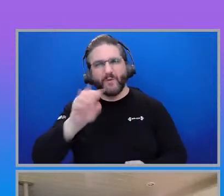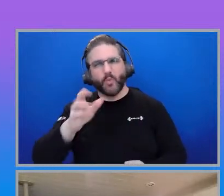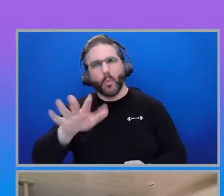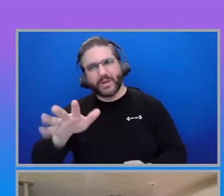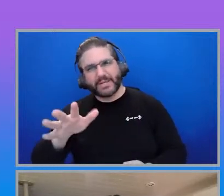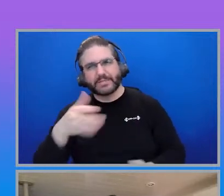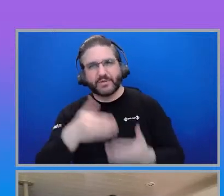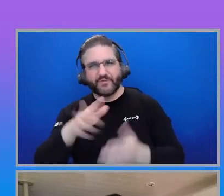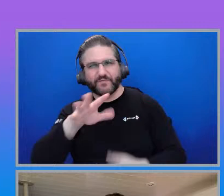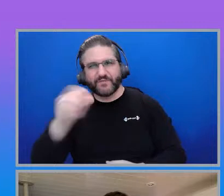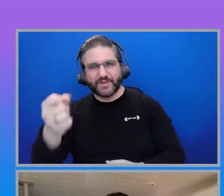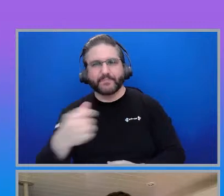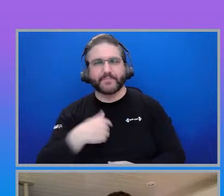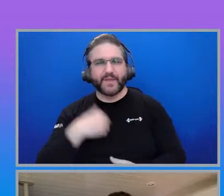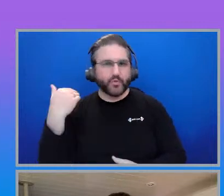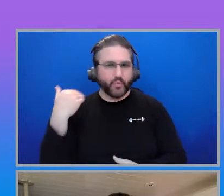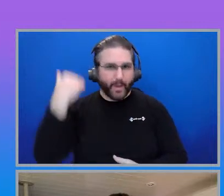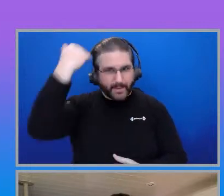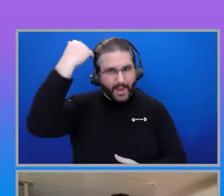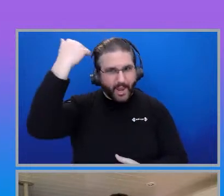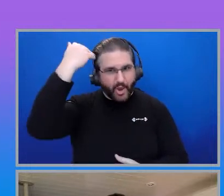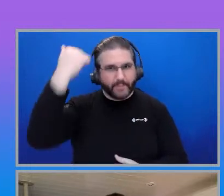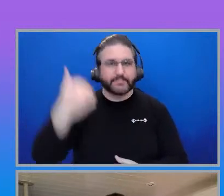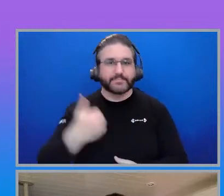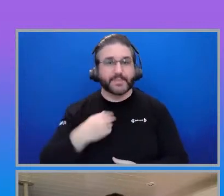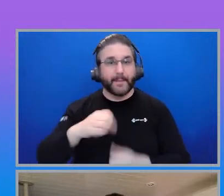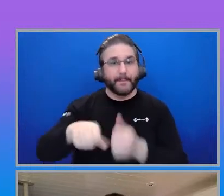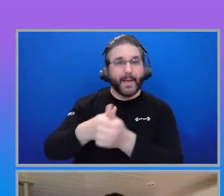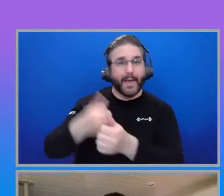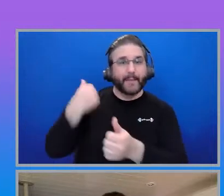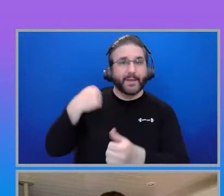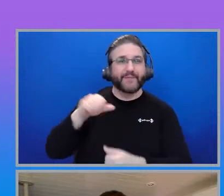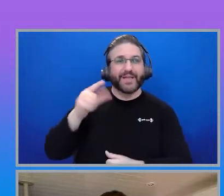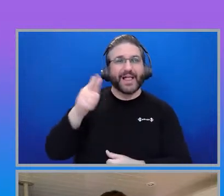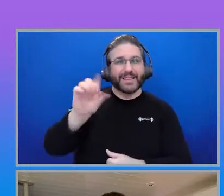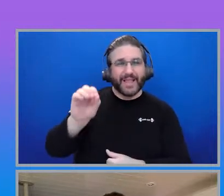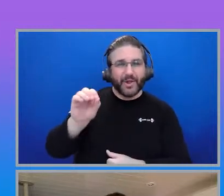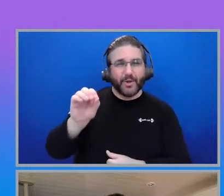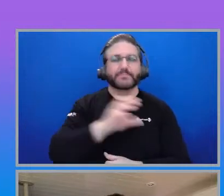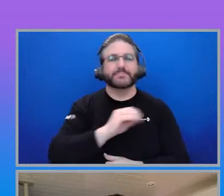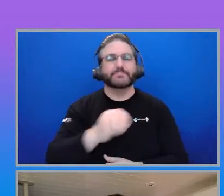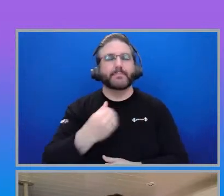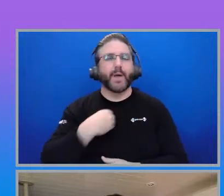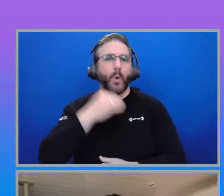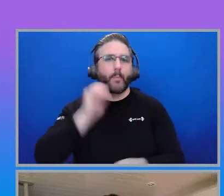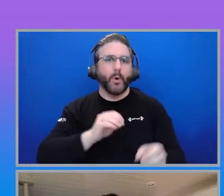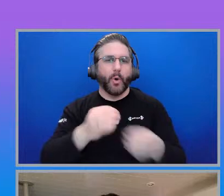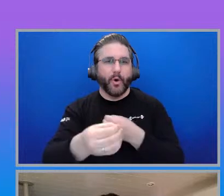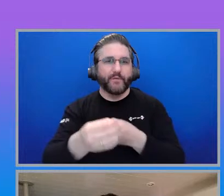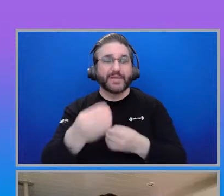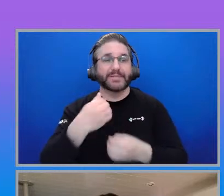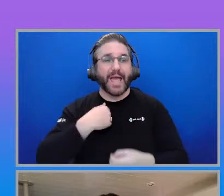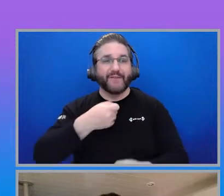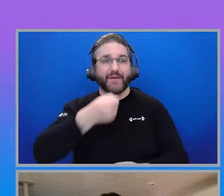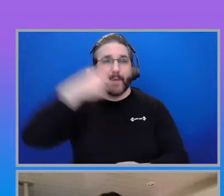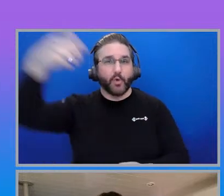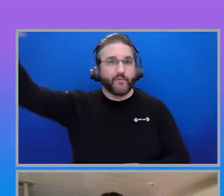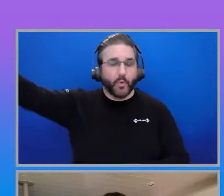I've got some Lego behind me. I'm in my home office, and I've got a big microphone in front of